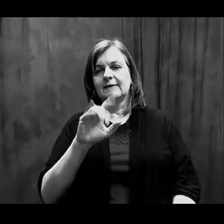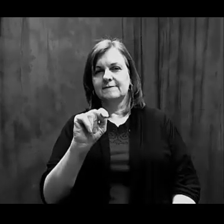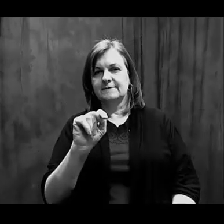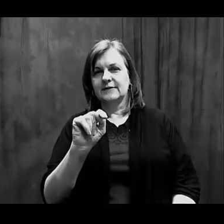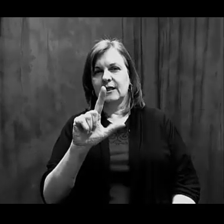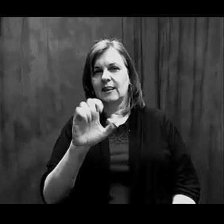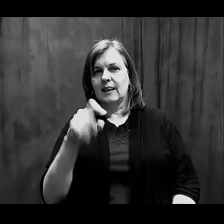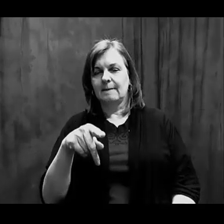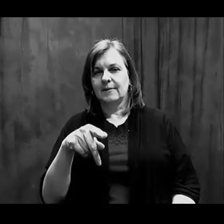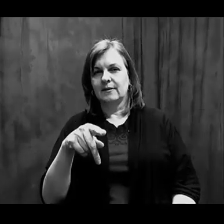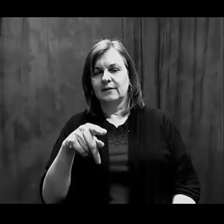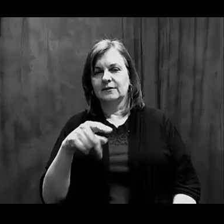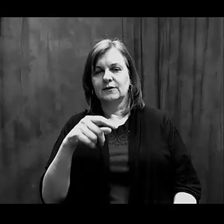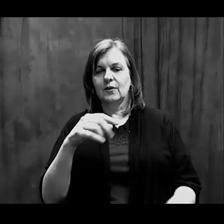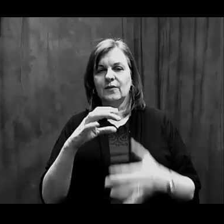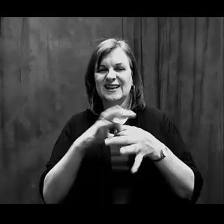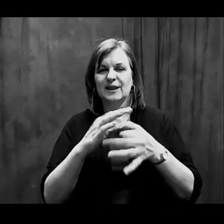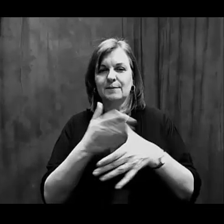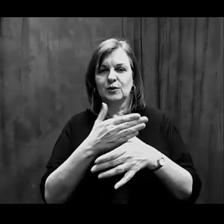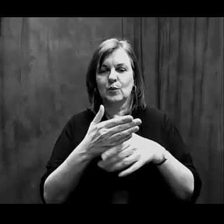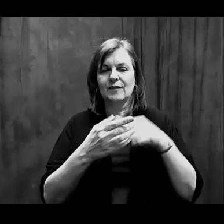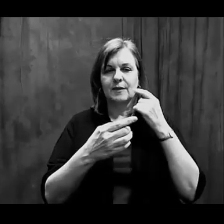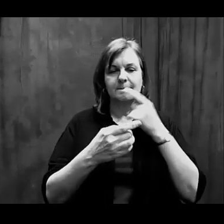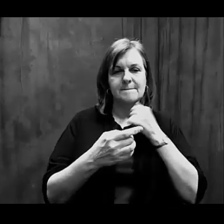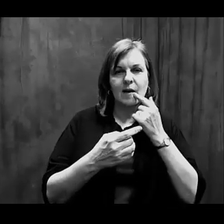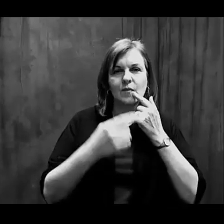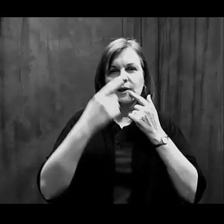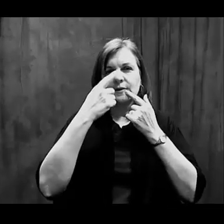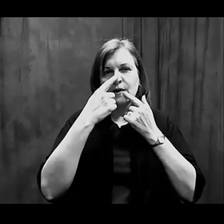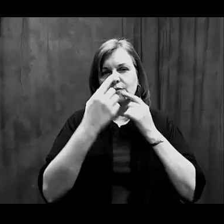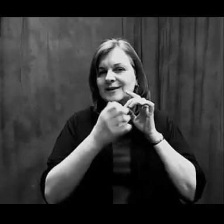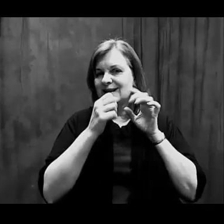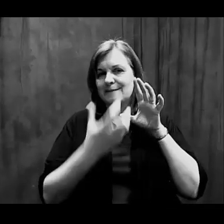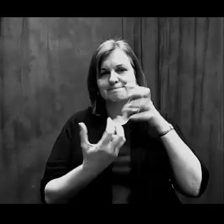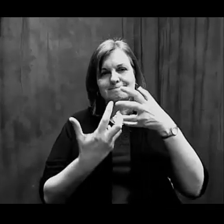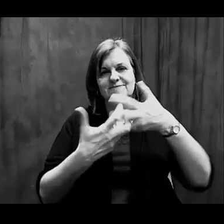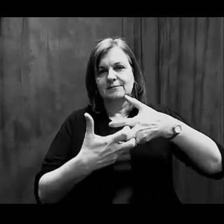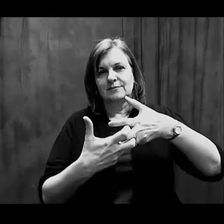so the connection between the mouth and nose fail to form properly